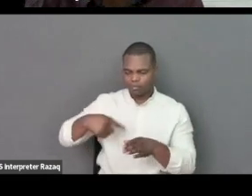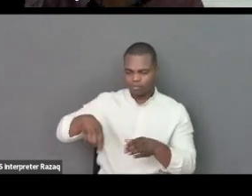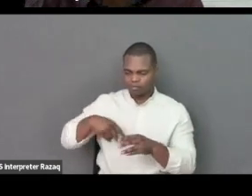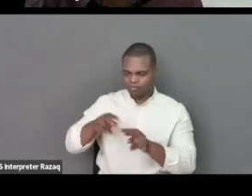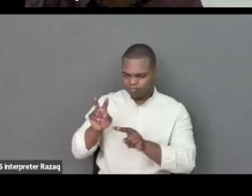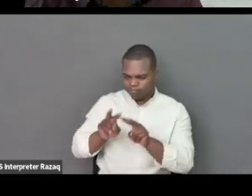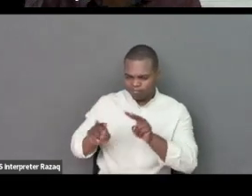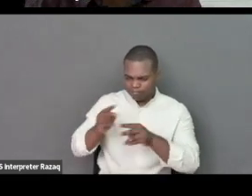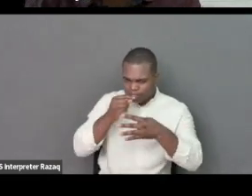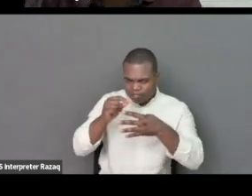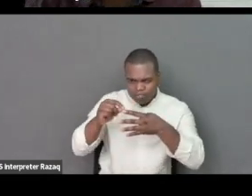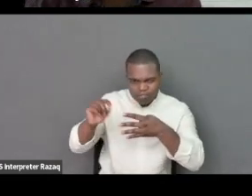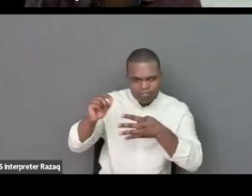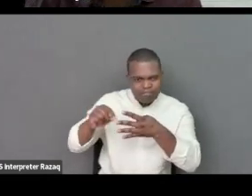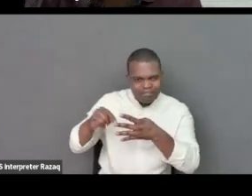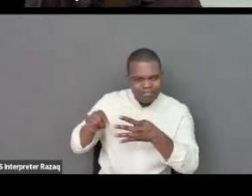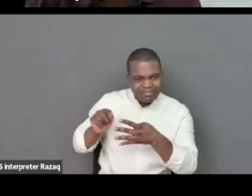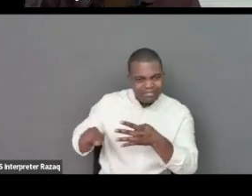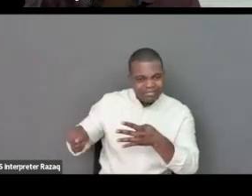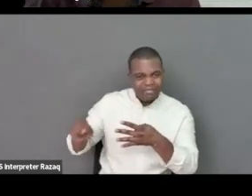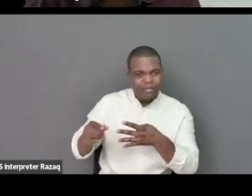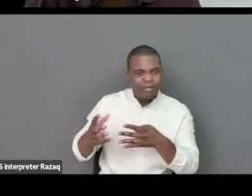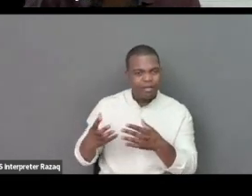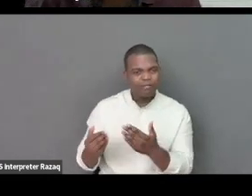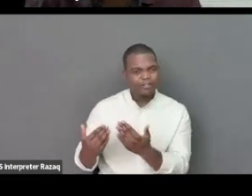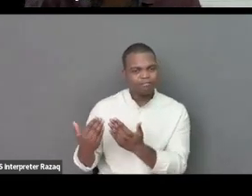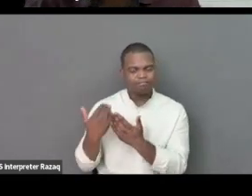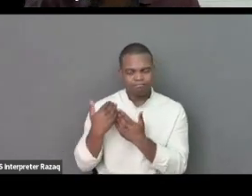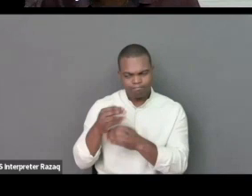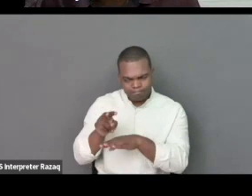supervise and public sector websites, and then the authorities and